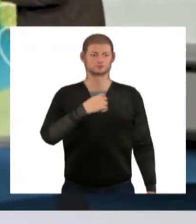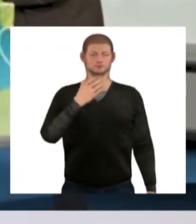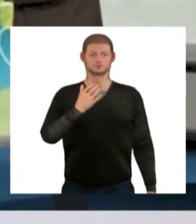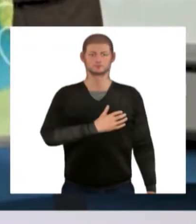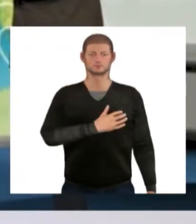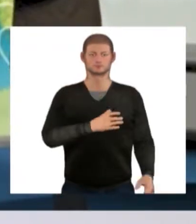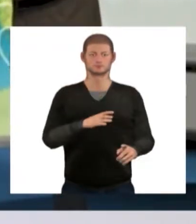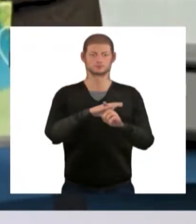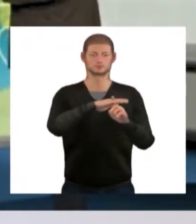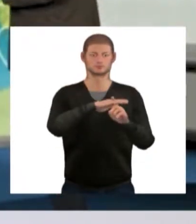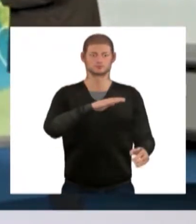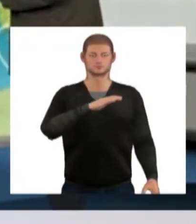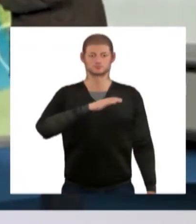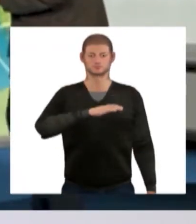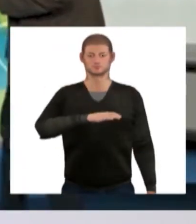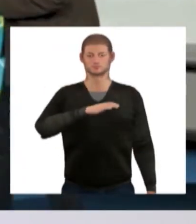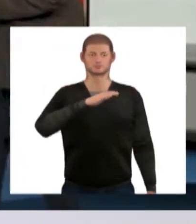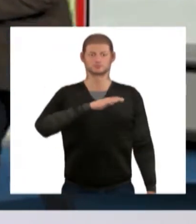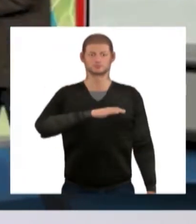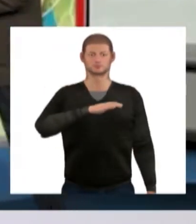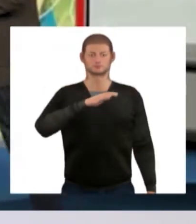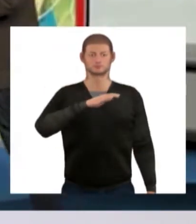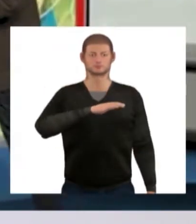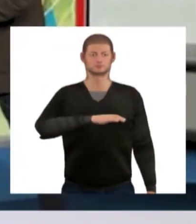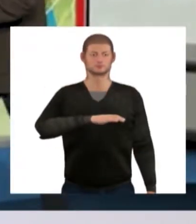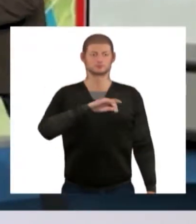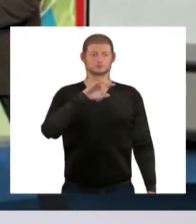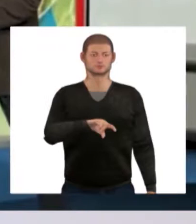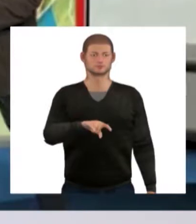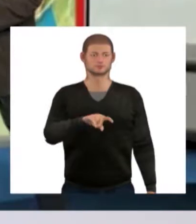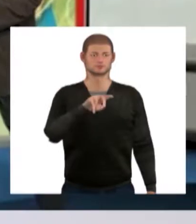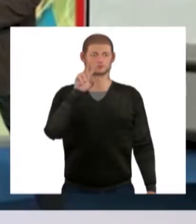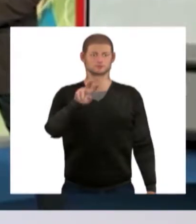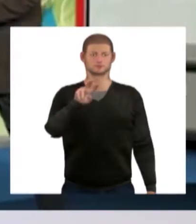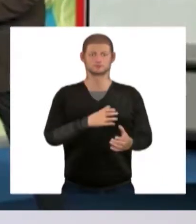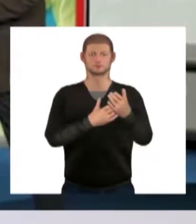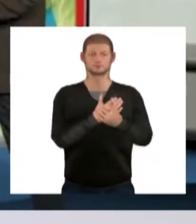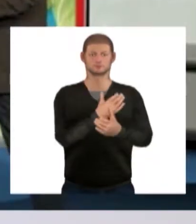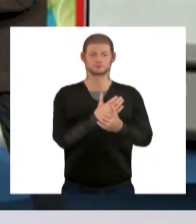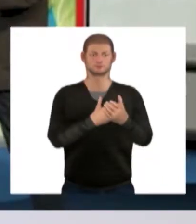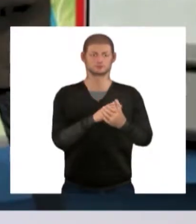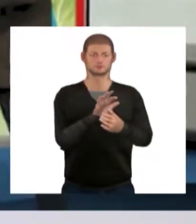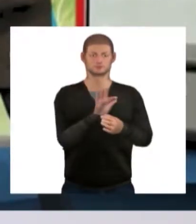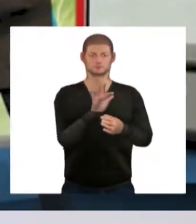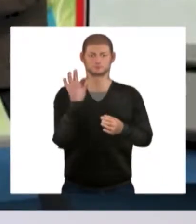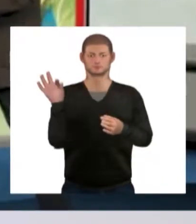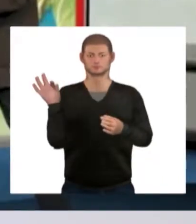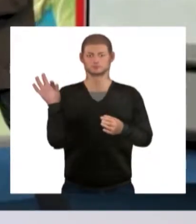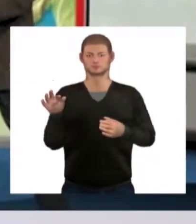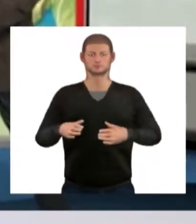shows the situation is still quite unsettled due to a warm front that, as you see, will remain all day,